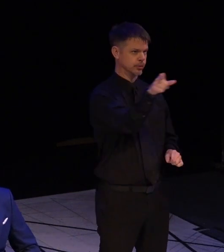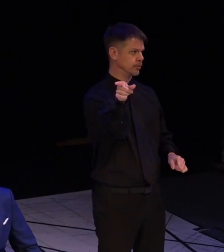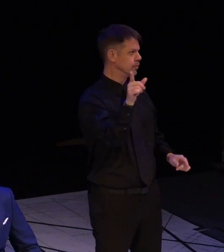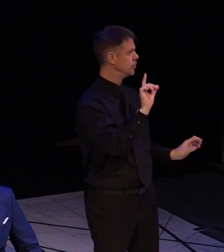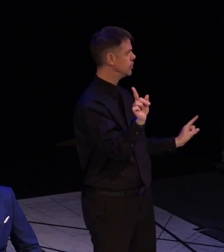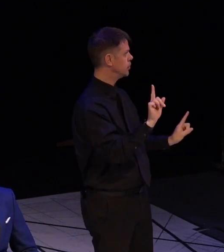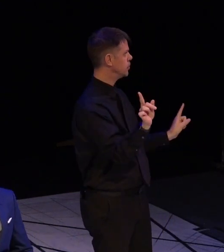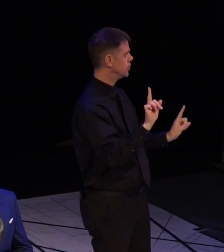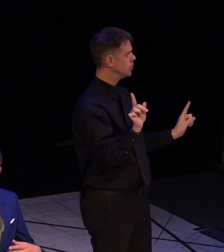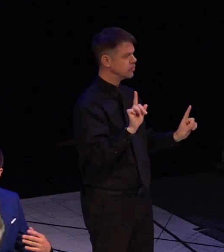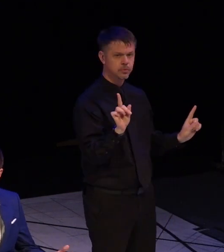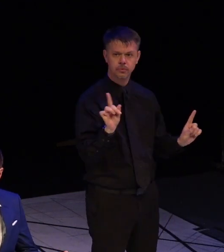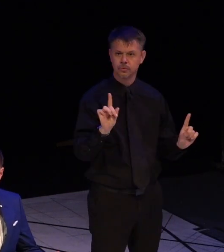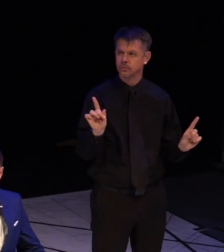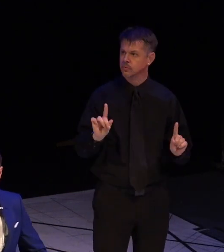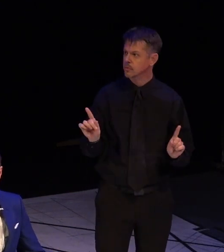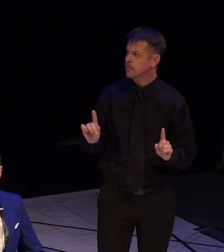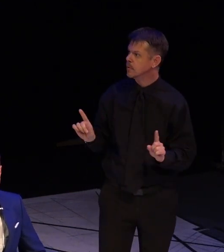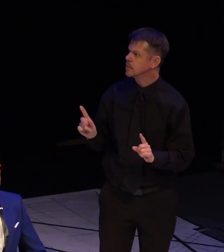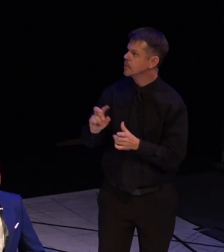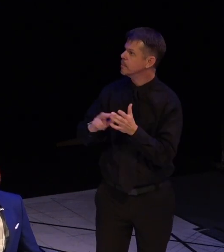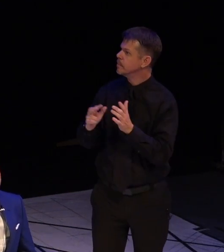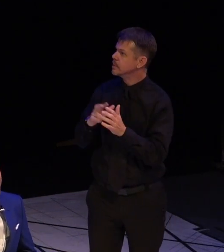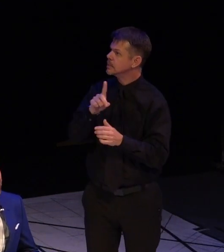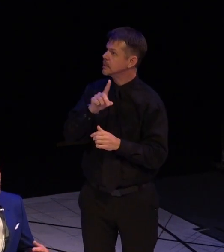and so, in the disability world, most people focus on